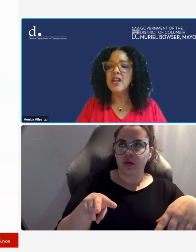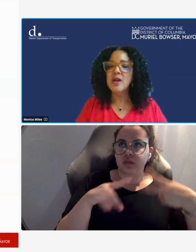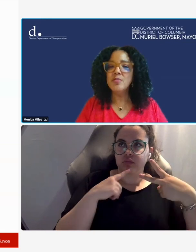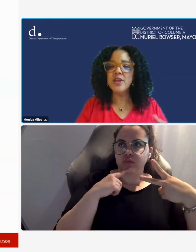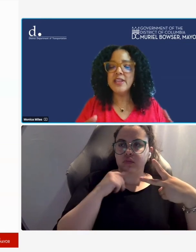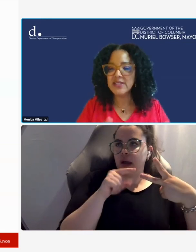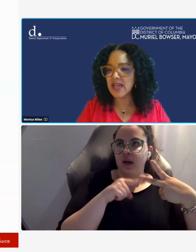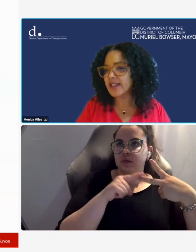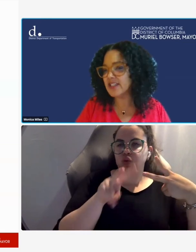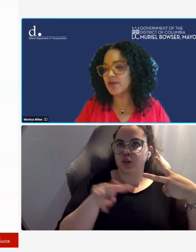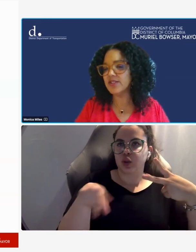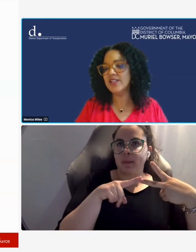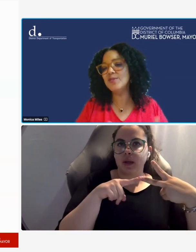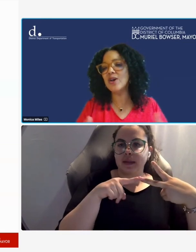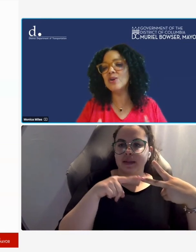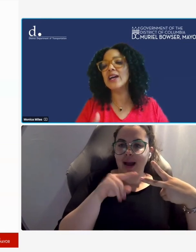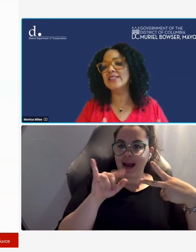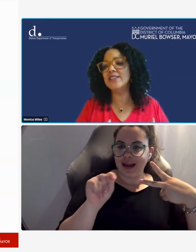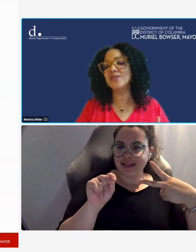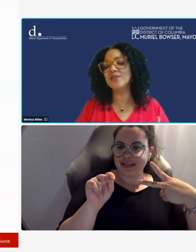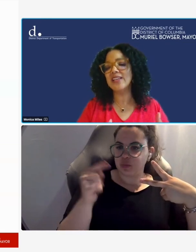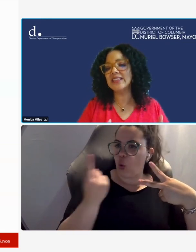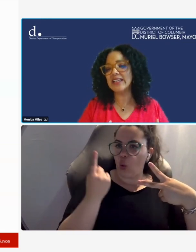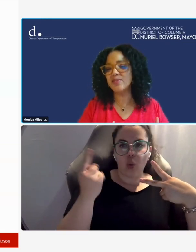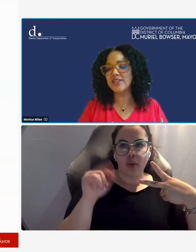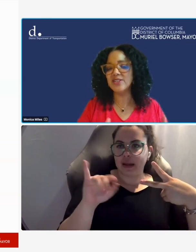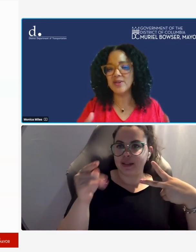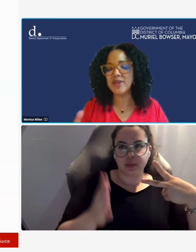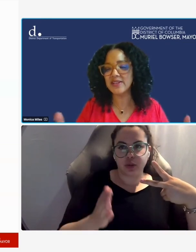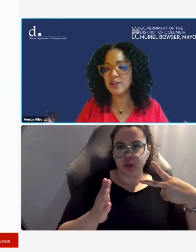but he was an i.t person he was the only i.t person at that company so it made it a little more